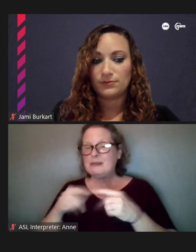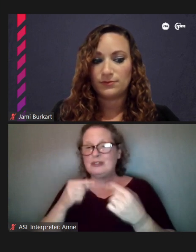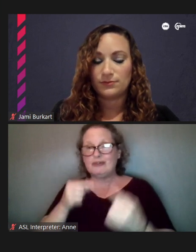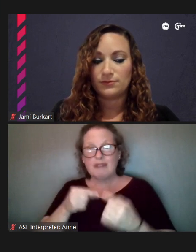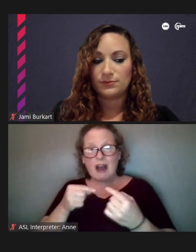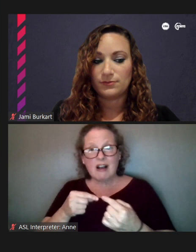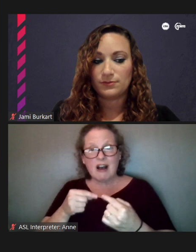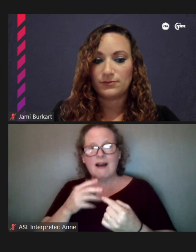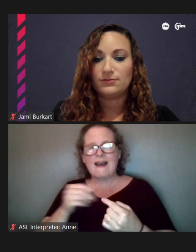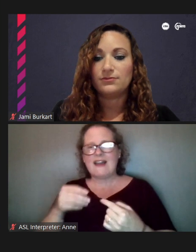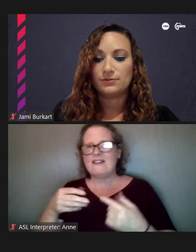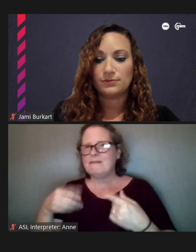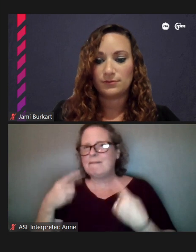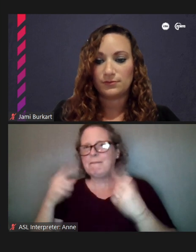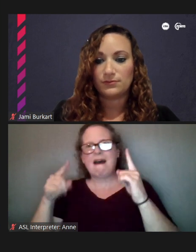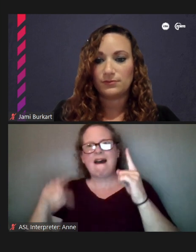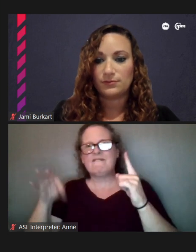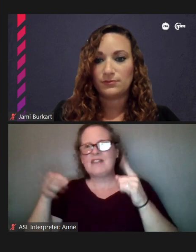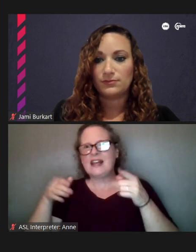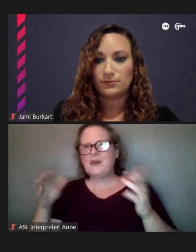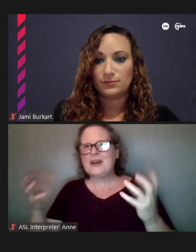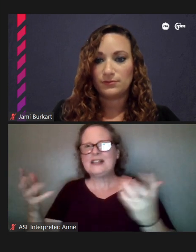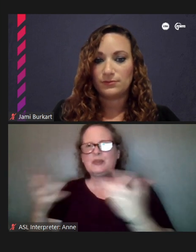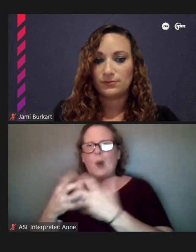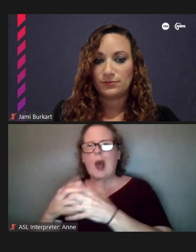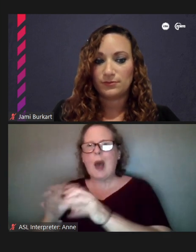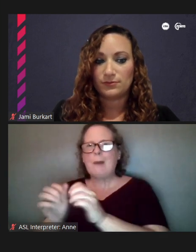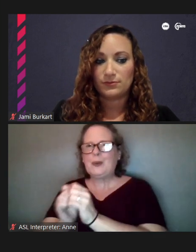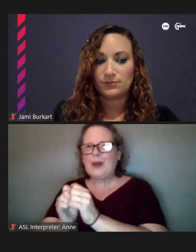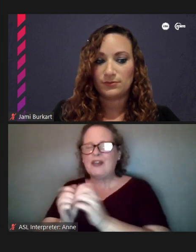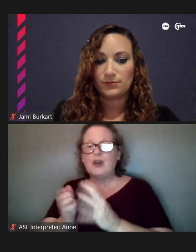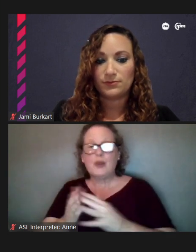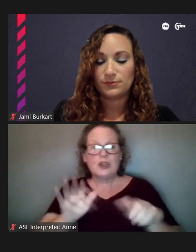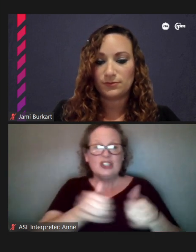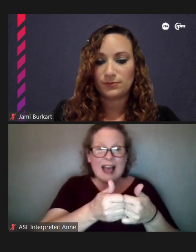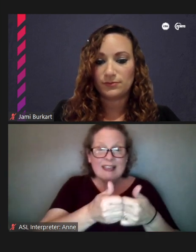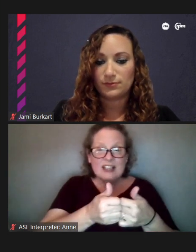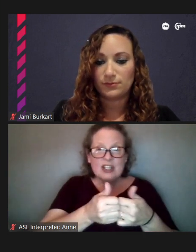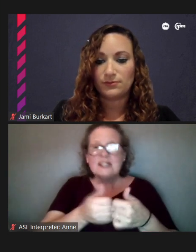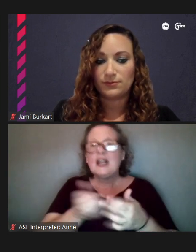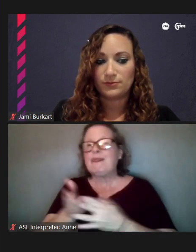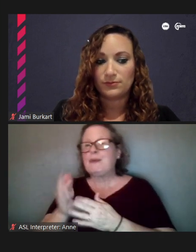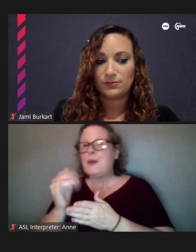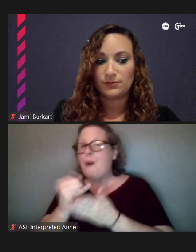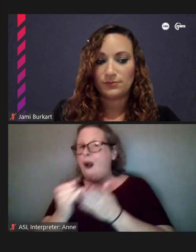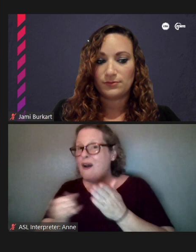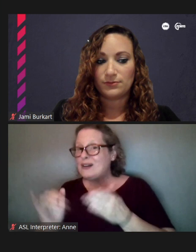finding ways to come together through challenges as well as through Arts, so I